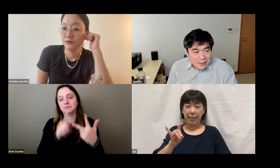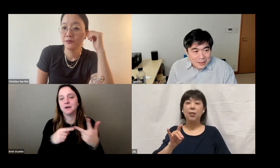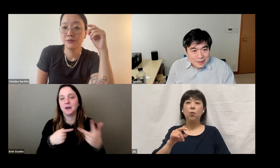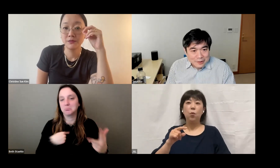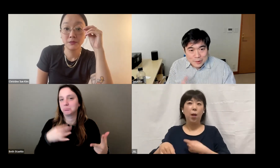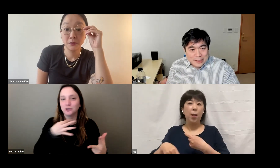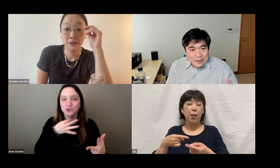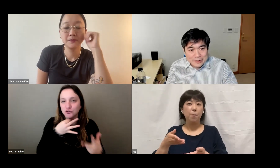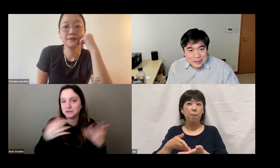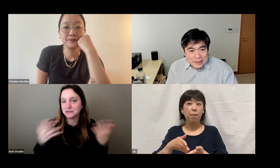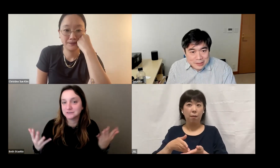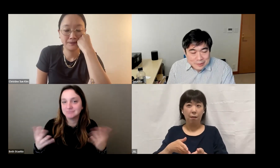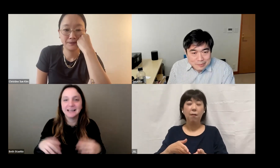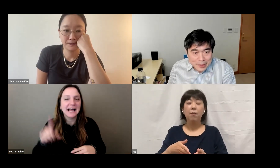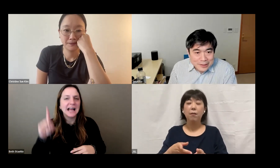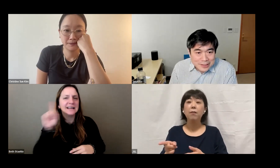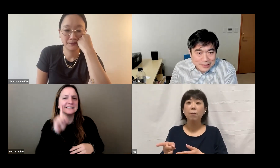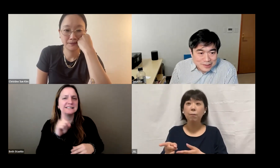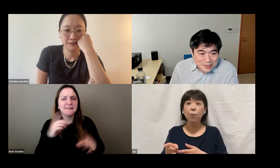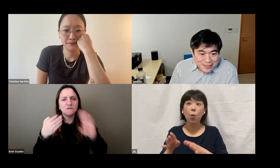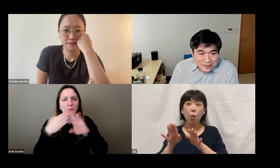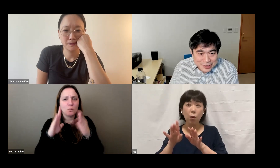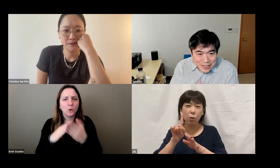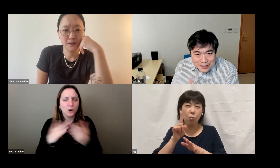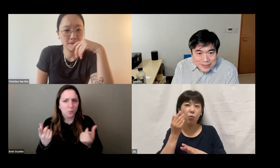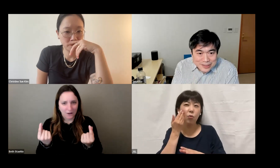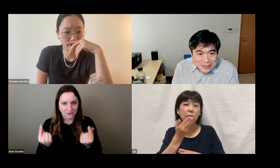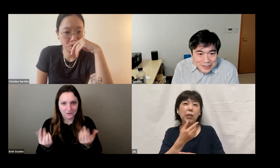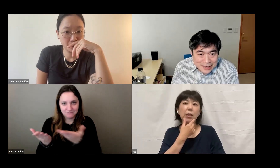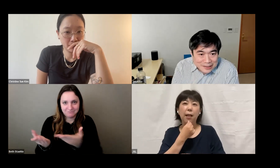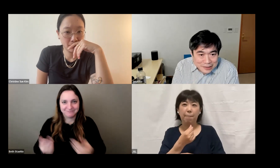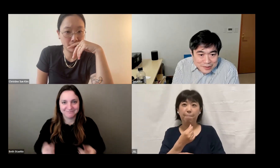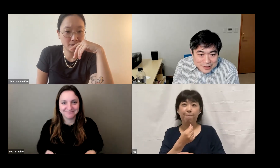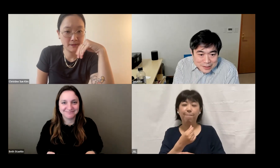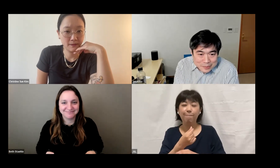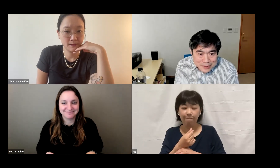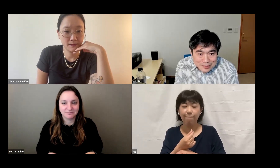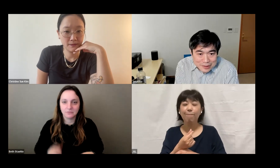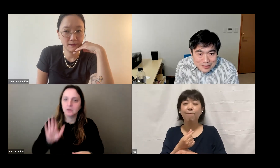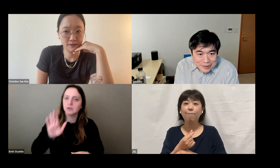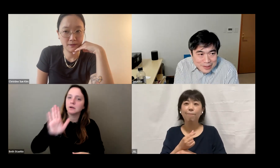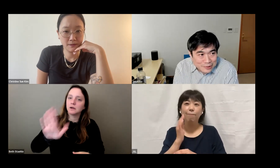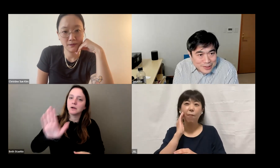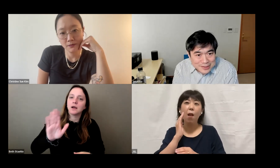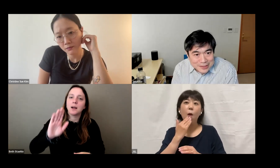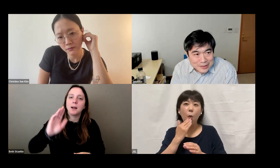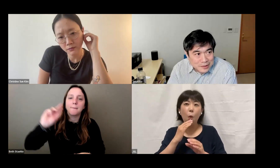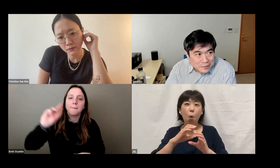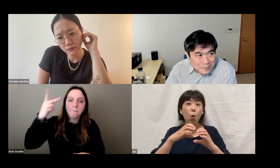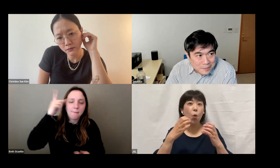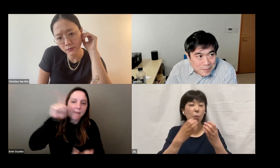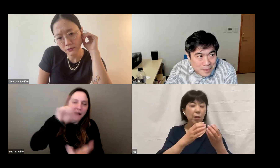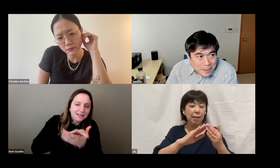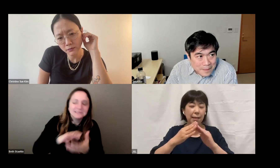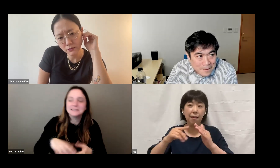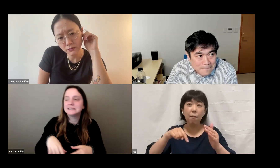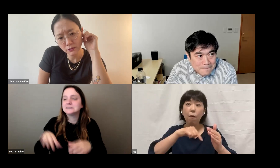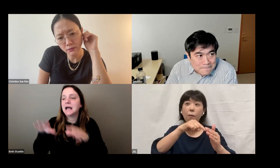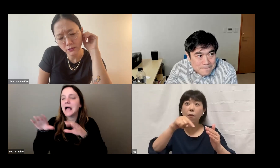and what are its politics and challenges and activities? I'm curious